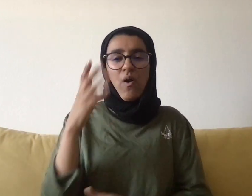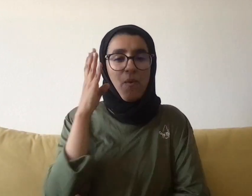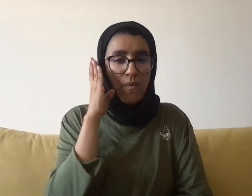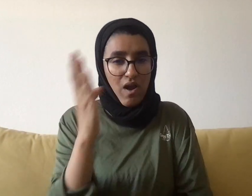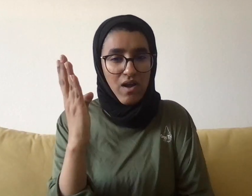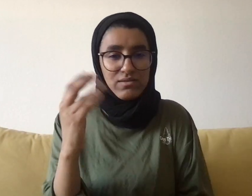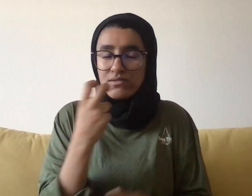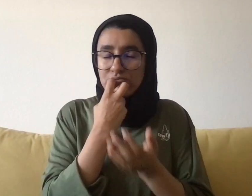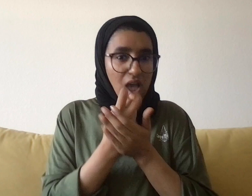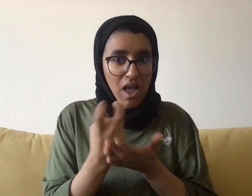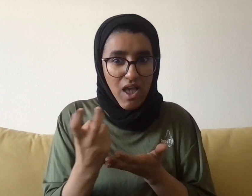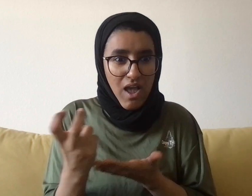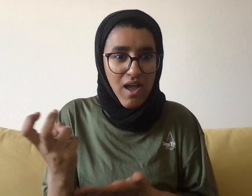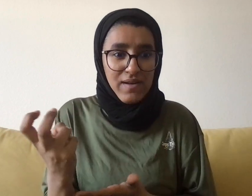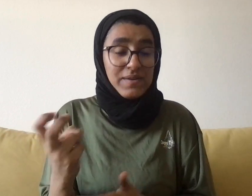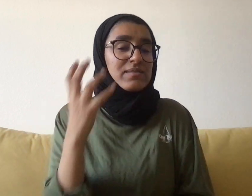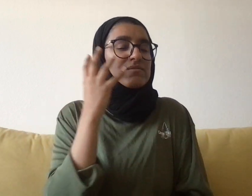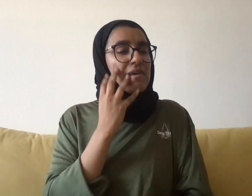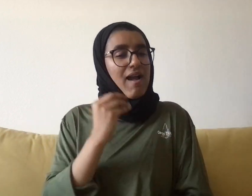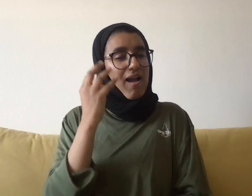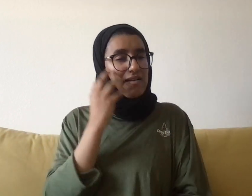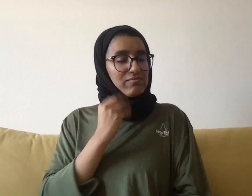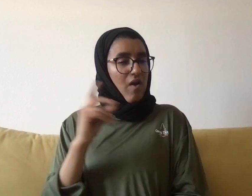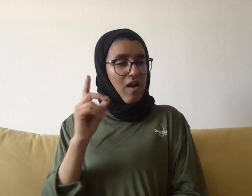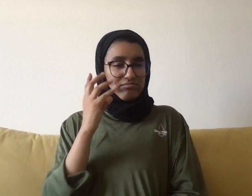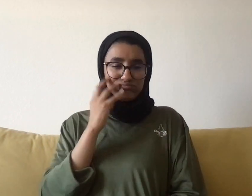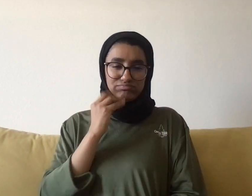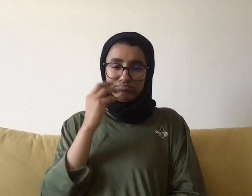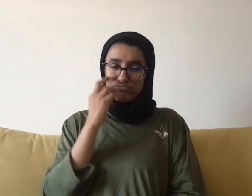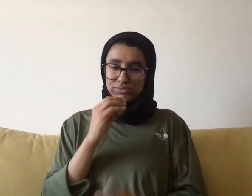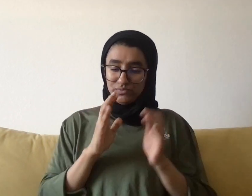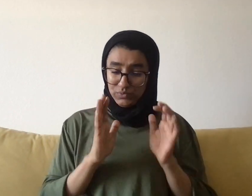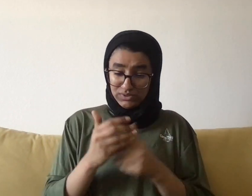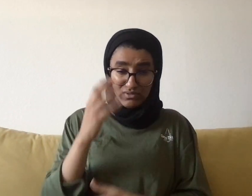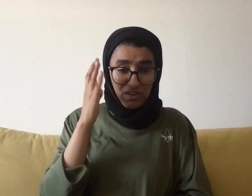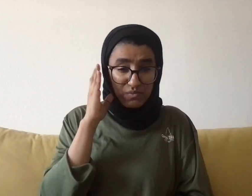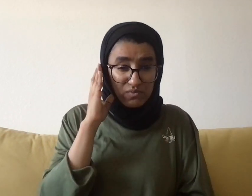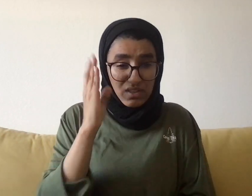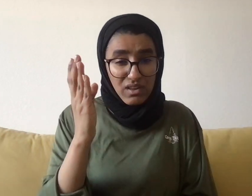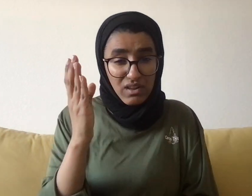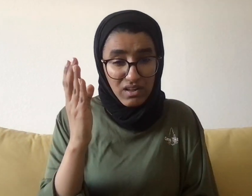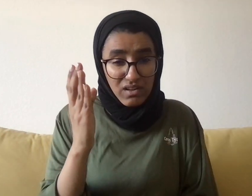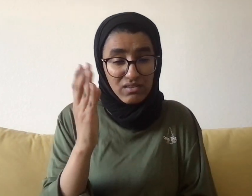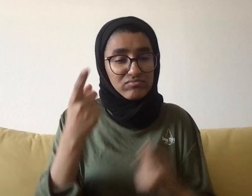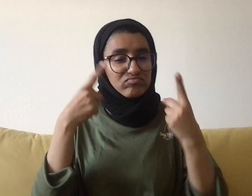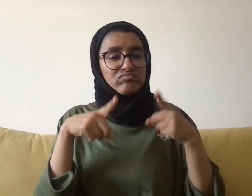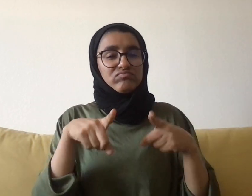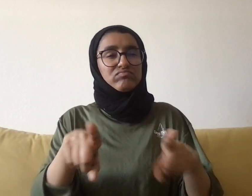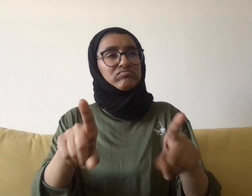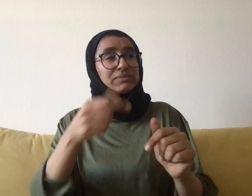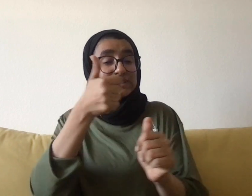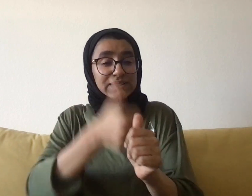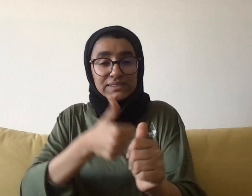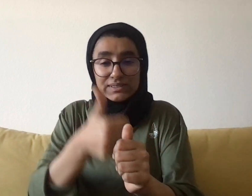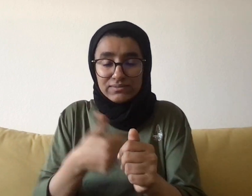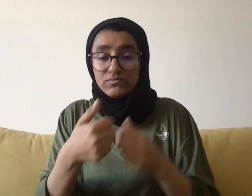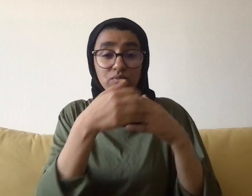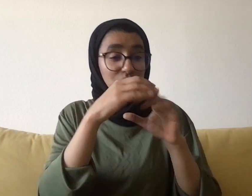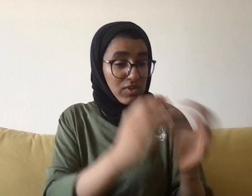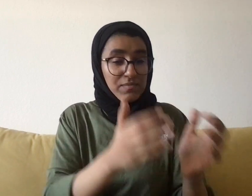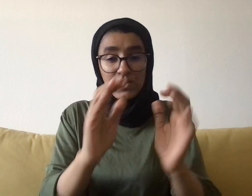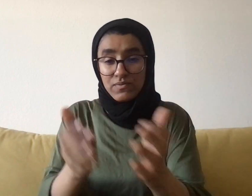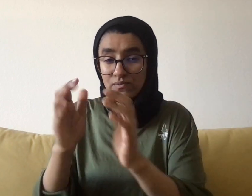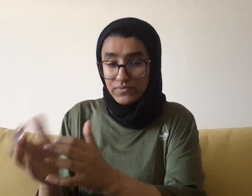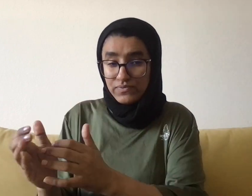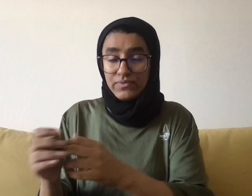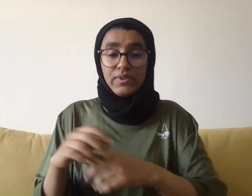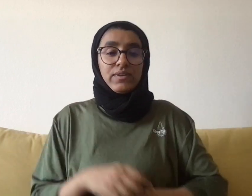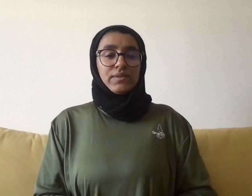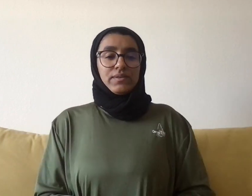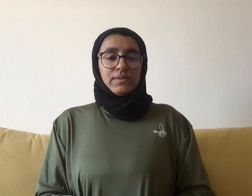The position will be an immersive experience where the crew will remain on-site for the duration of the each session.